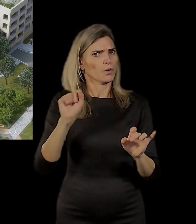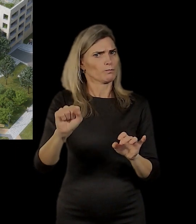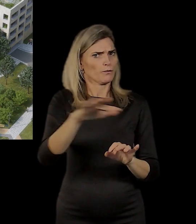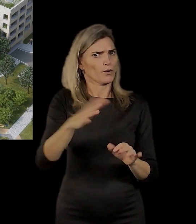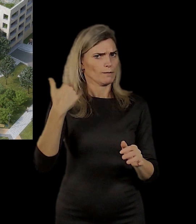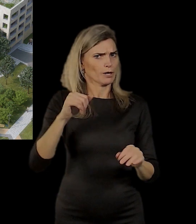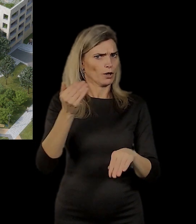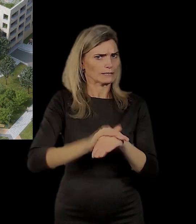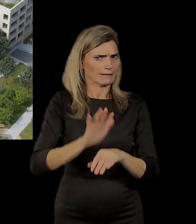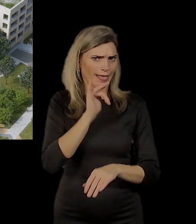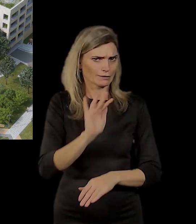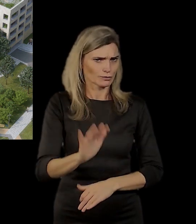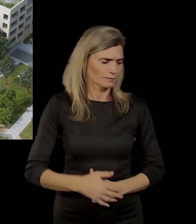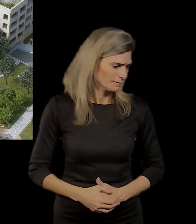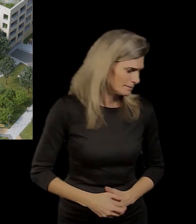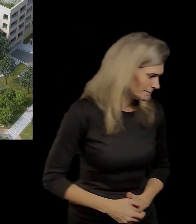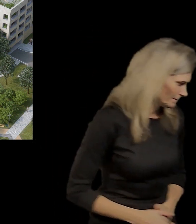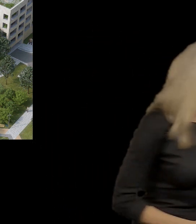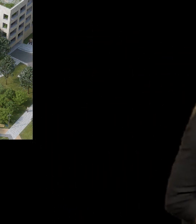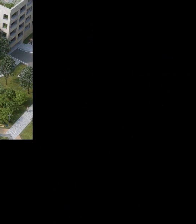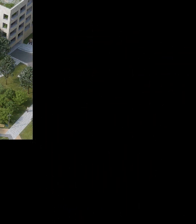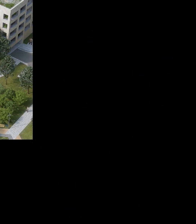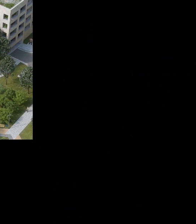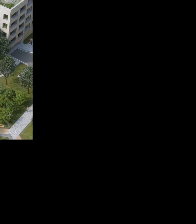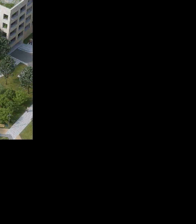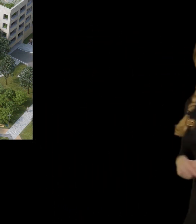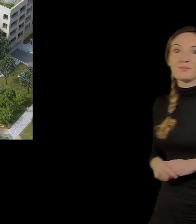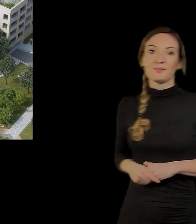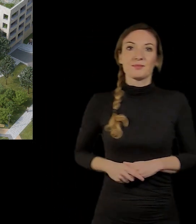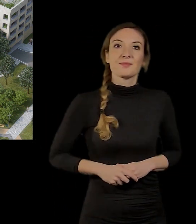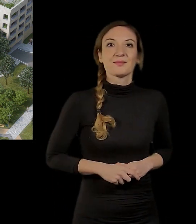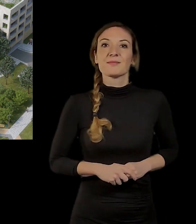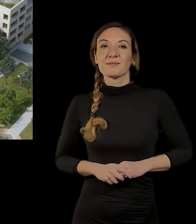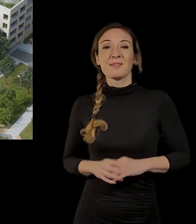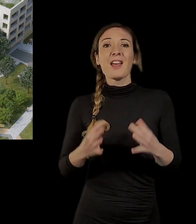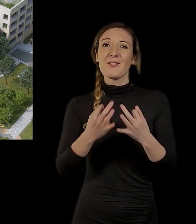are basically designed to consume as little energy as possible. And whether we are talking